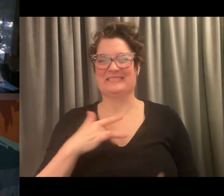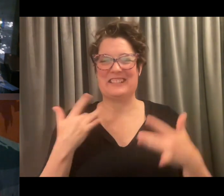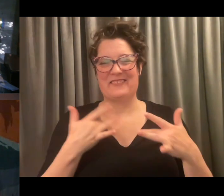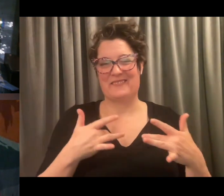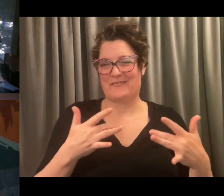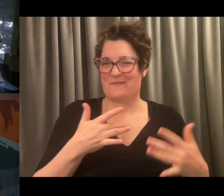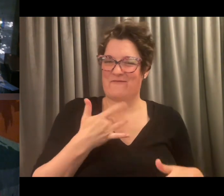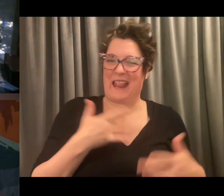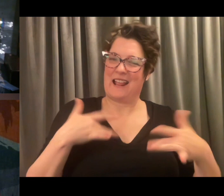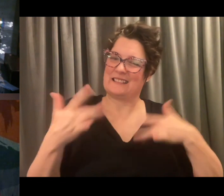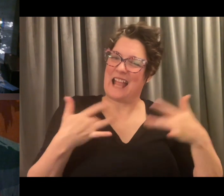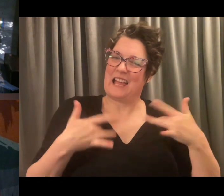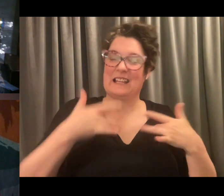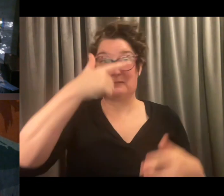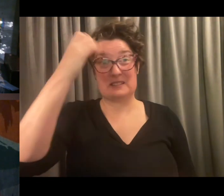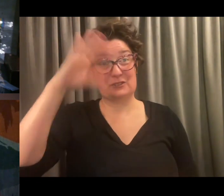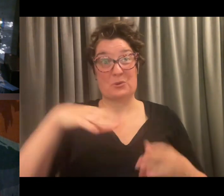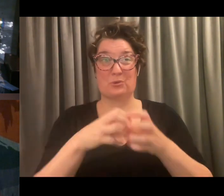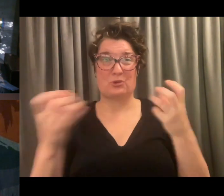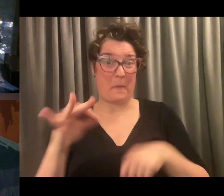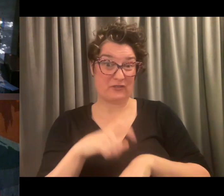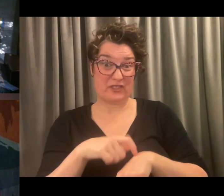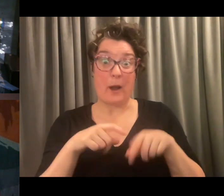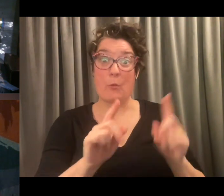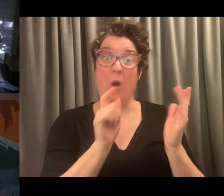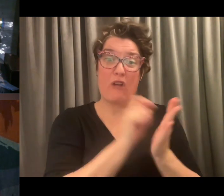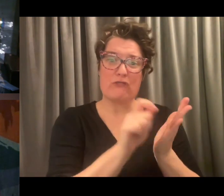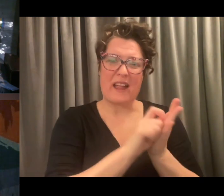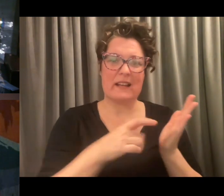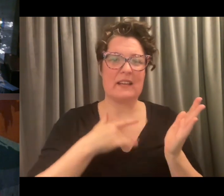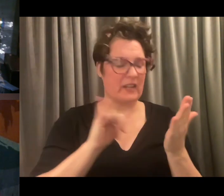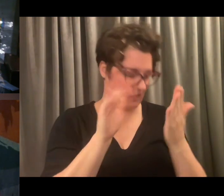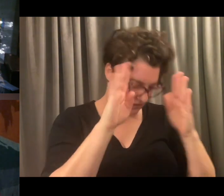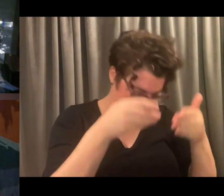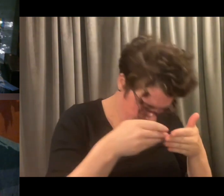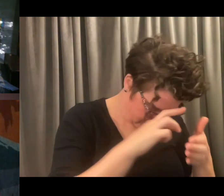when you're writing, it just feels like you're off doing your own thing in your own little corner and then like putting it out into the void and